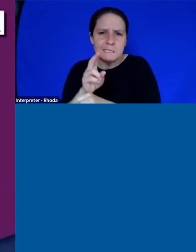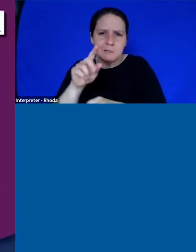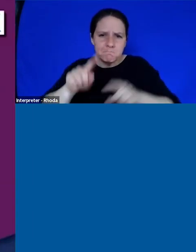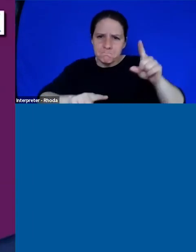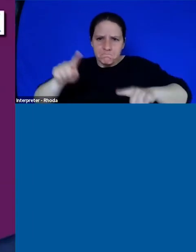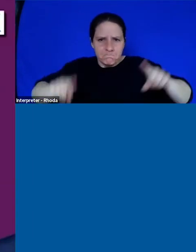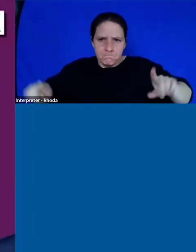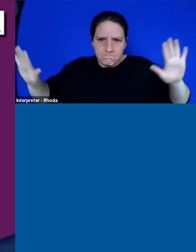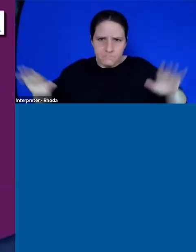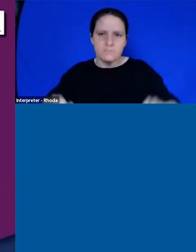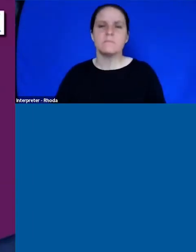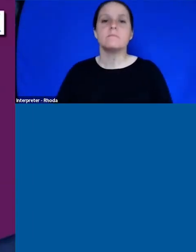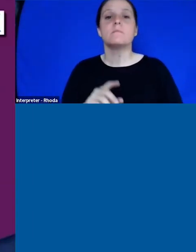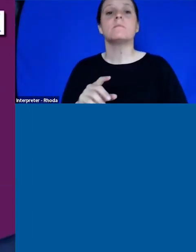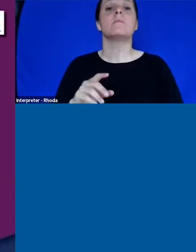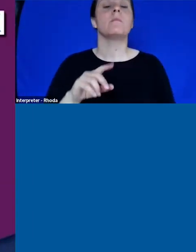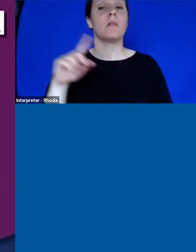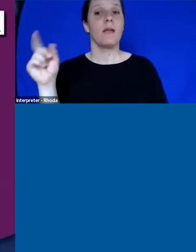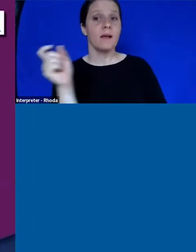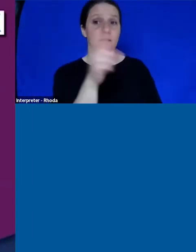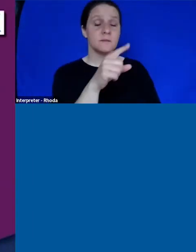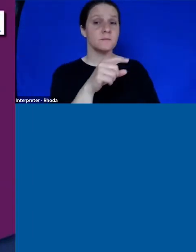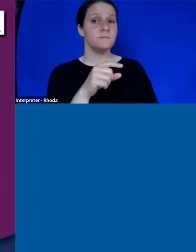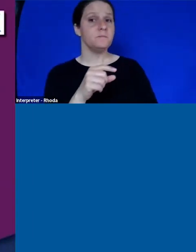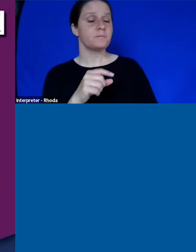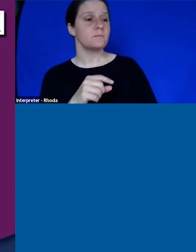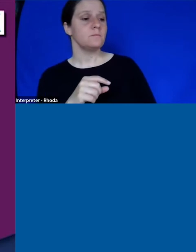Deborah asks, she would like to get